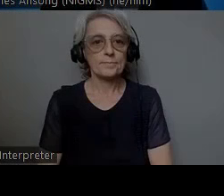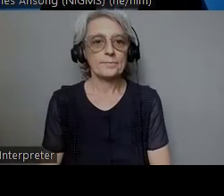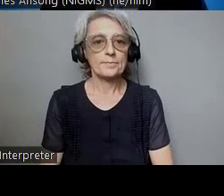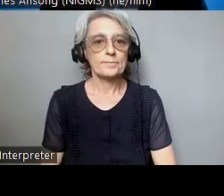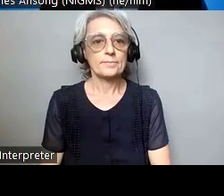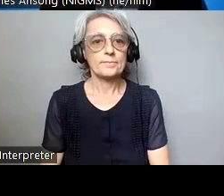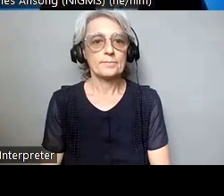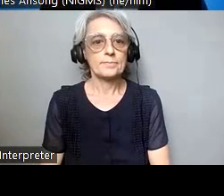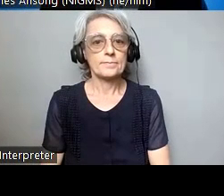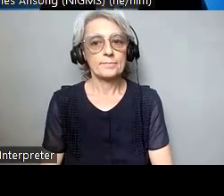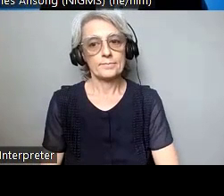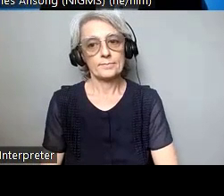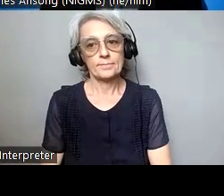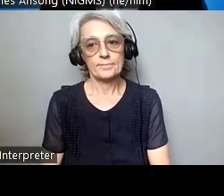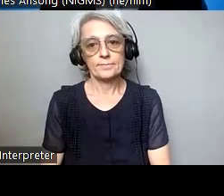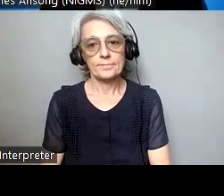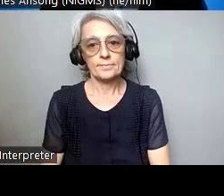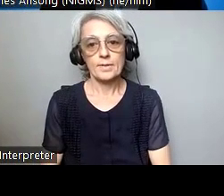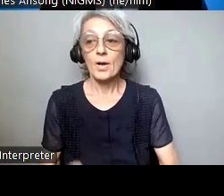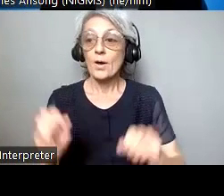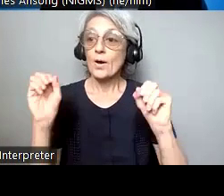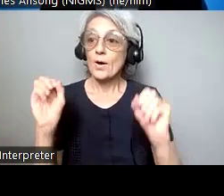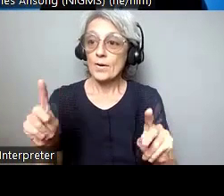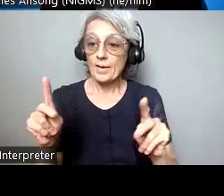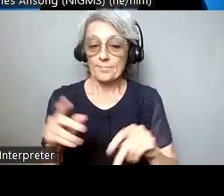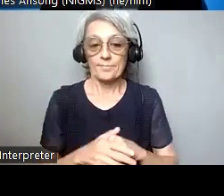Charles Anson: All right. Thank you for joining this presentation